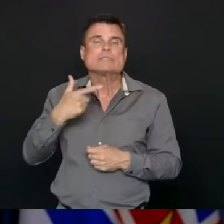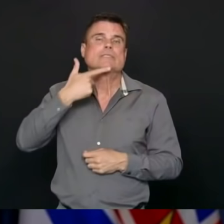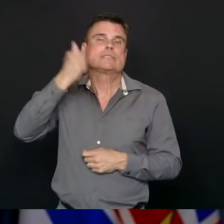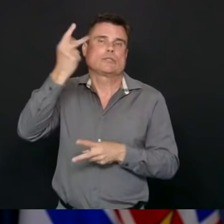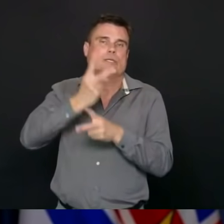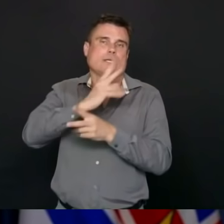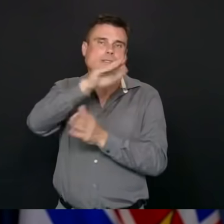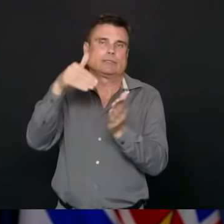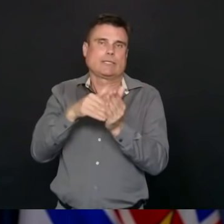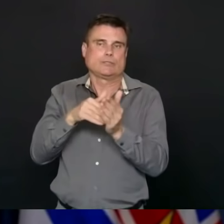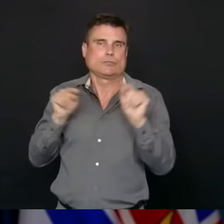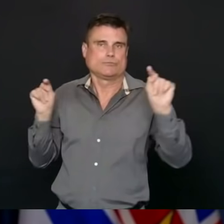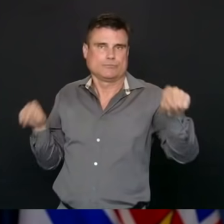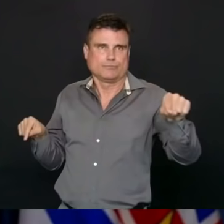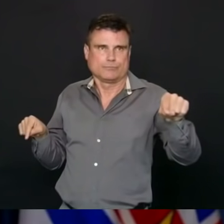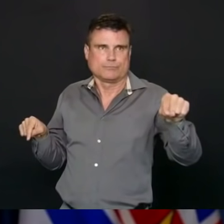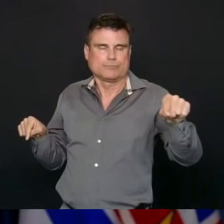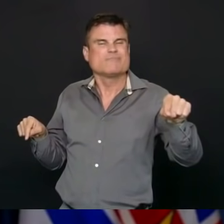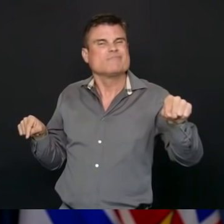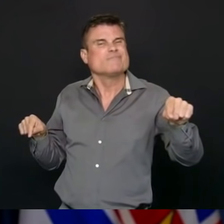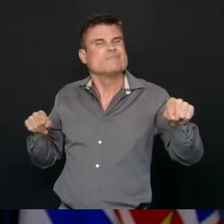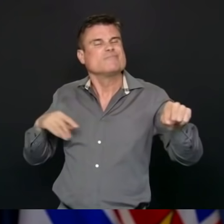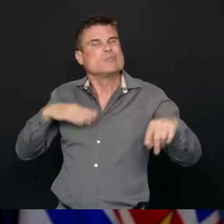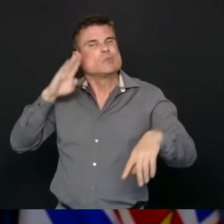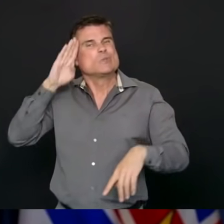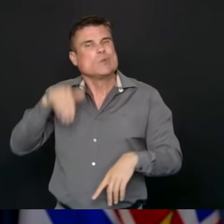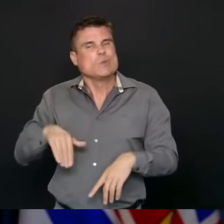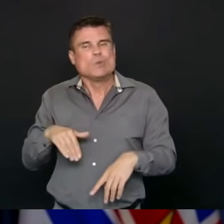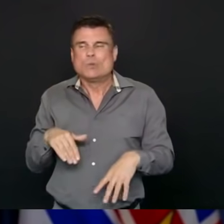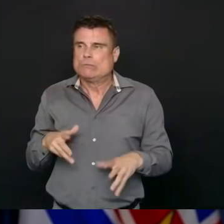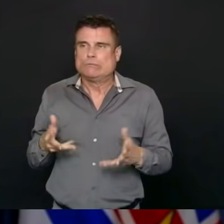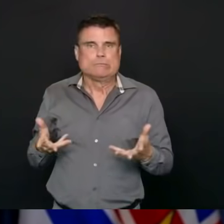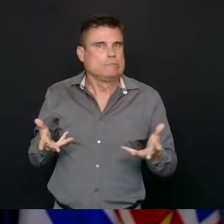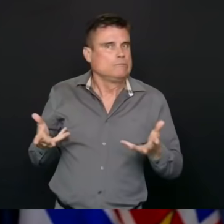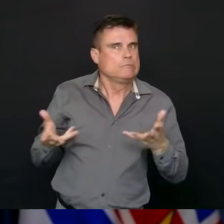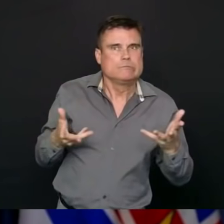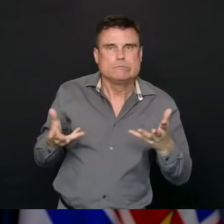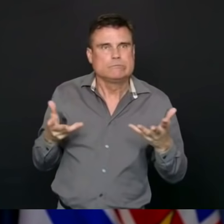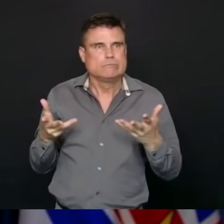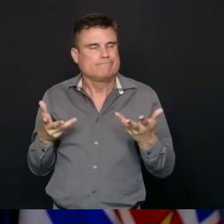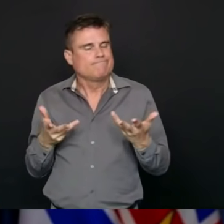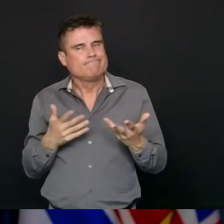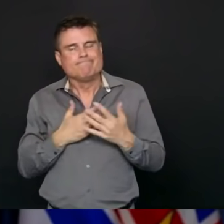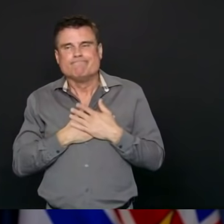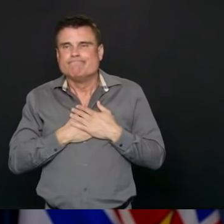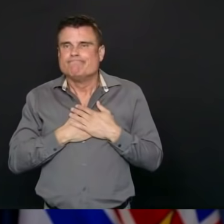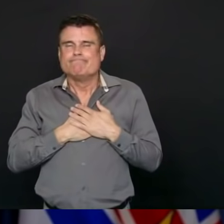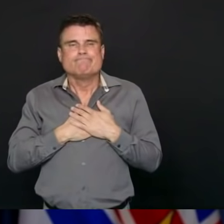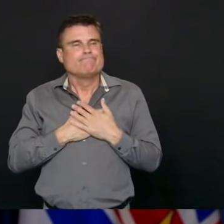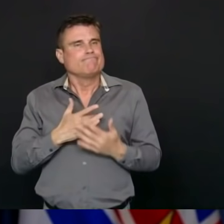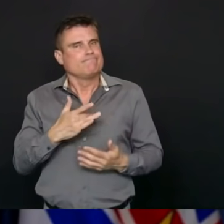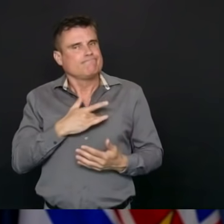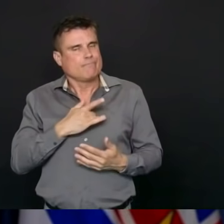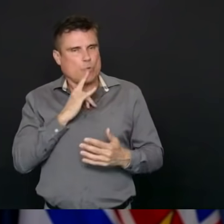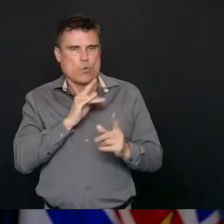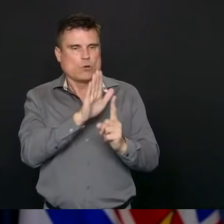been in long-term care and how difficult it must be for those families.